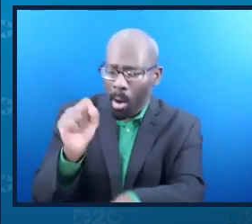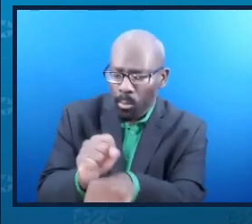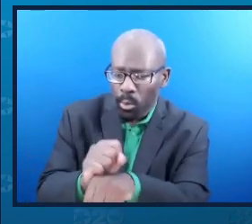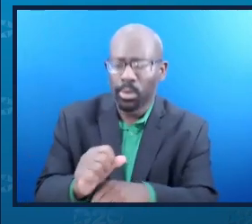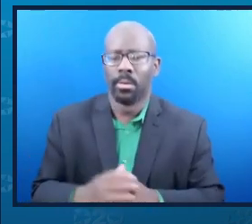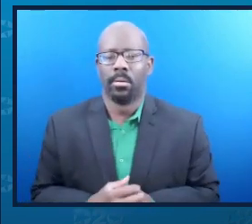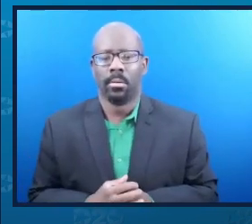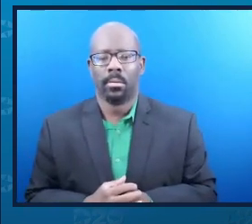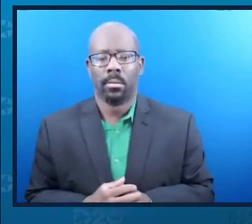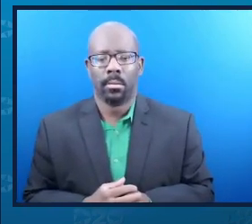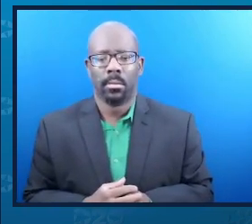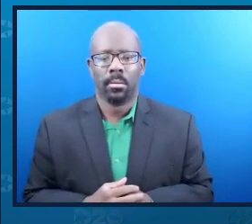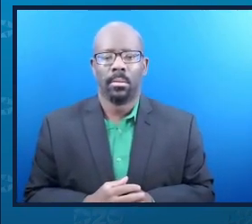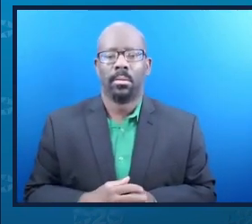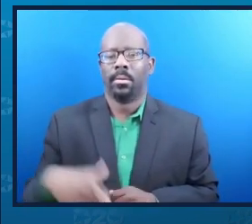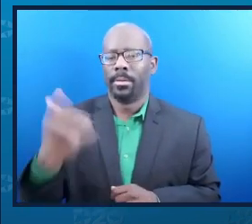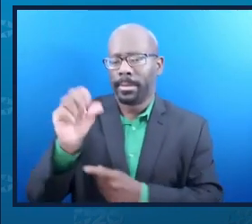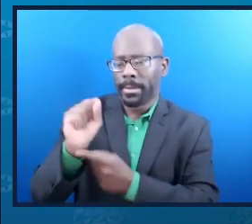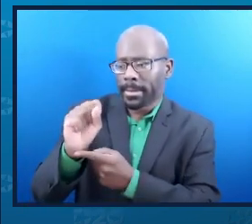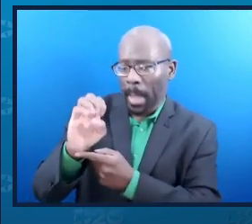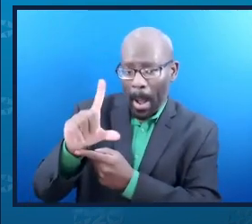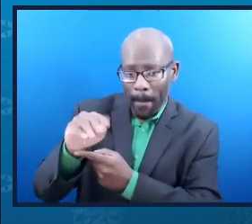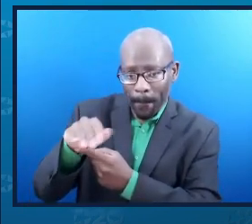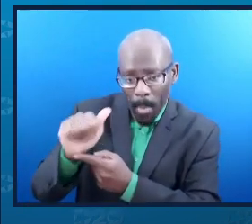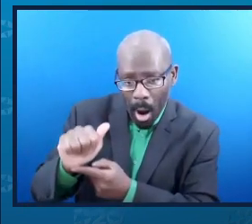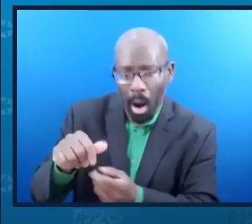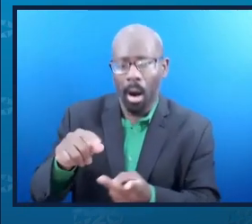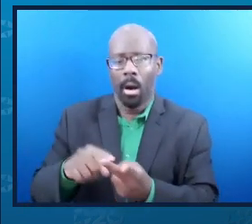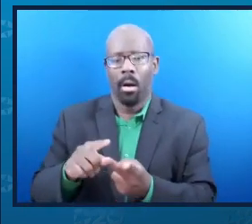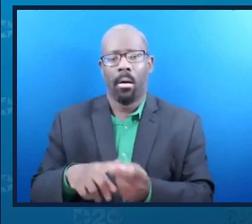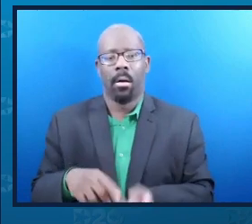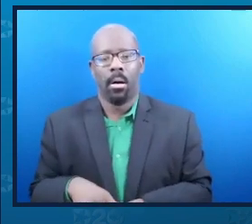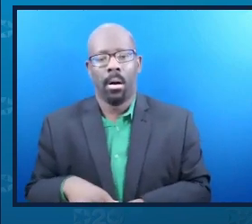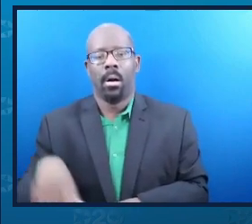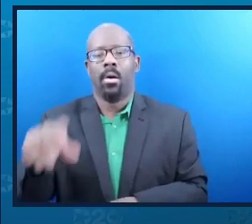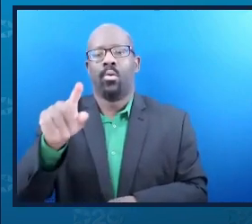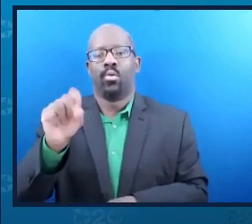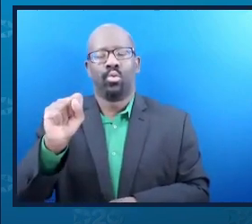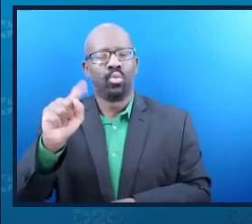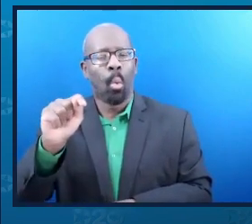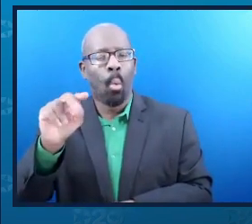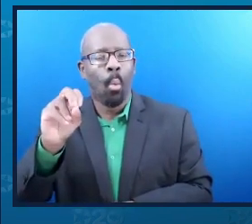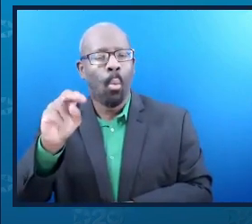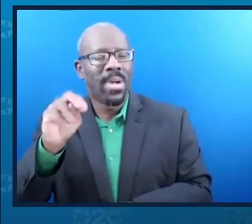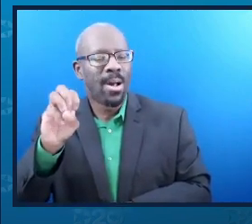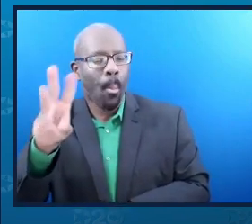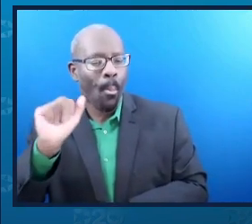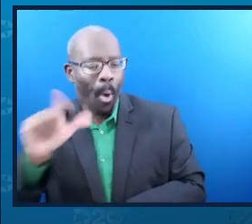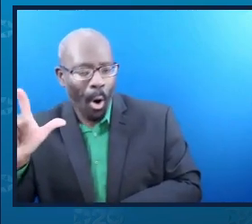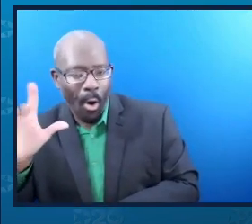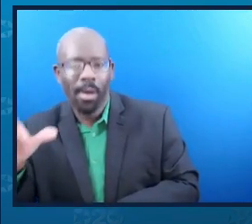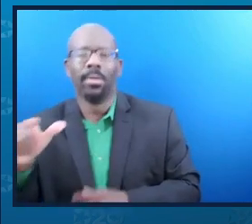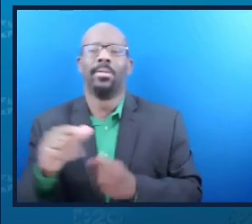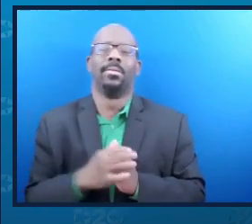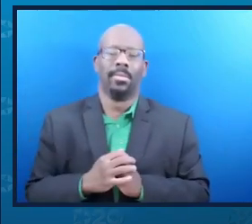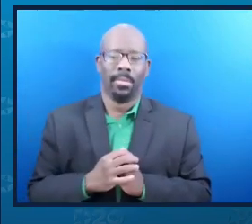SENECA FALLS, TO SELMA, TO STONEWALL. FOUR YEARS AGO, WHEN WE CAME TOGETHER, PRESIDENT OBAMA AND